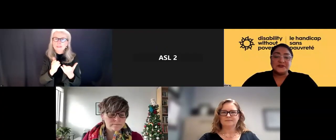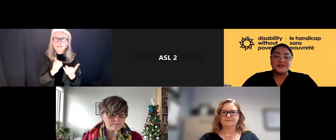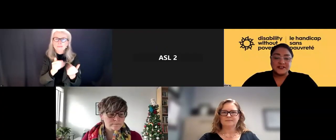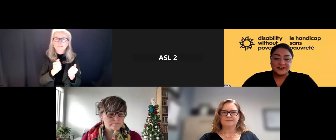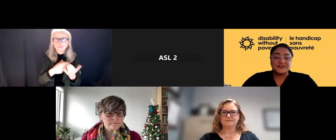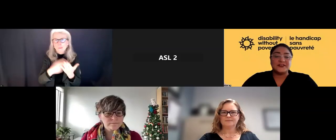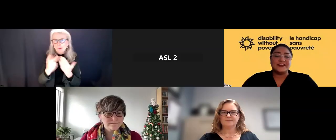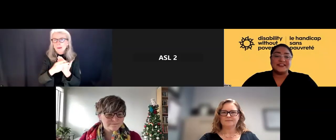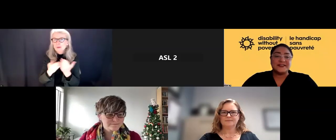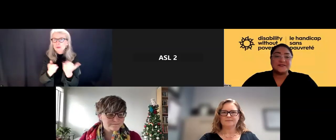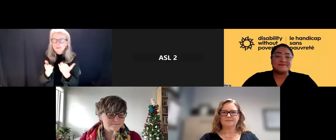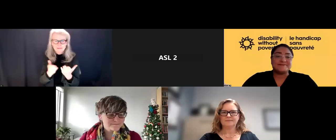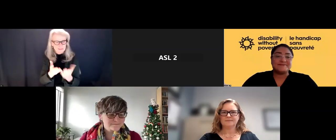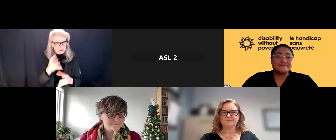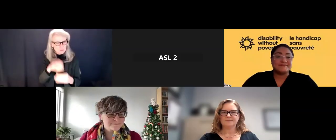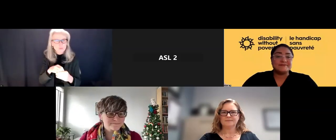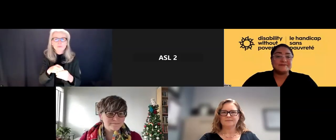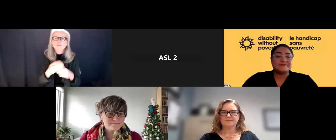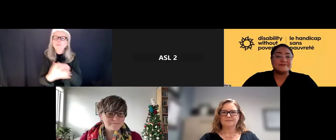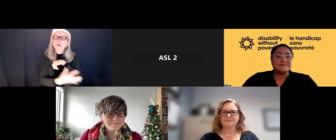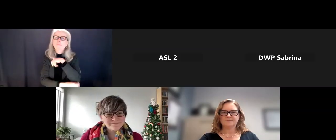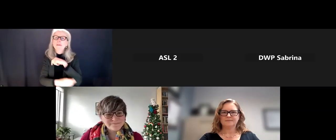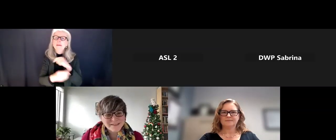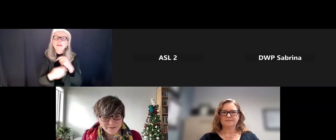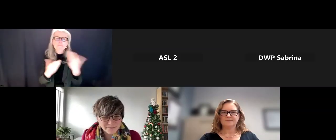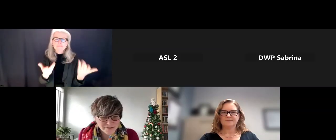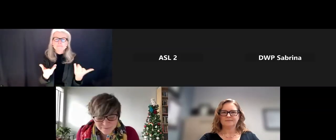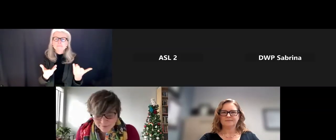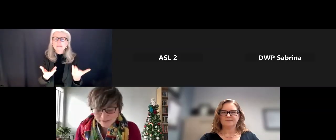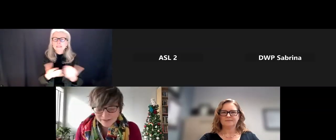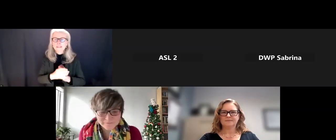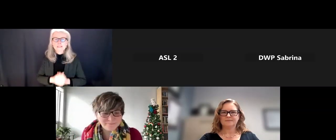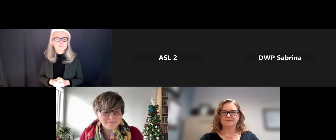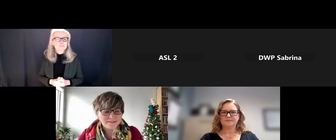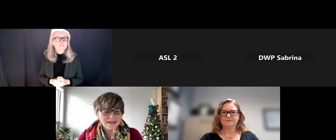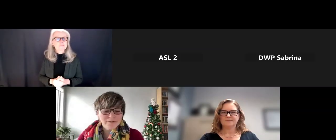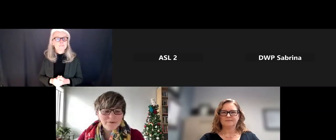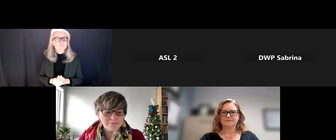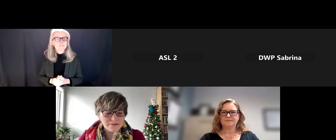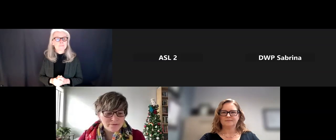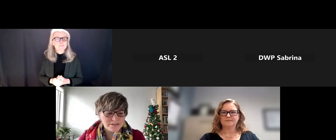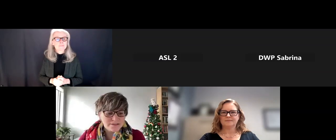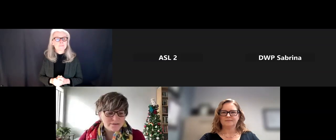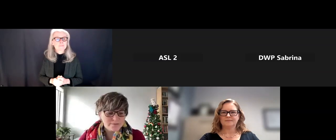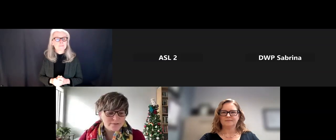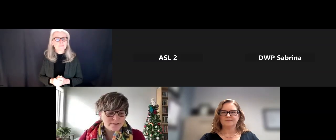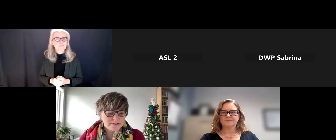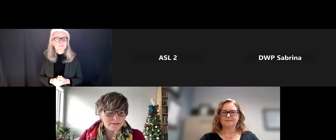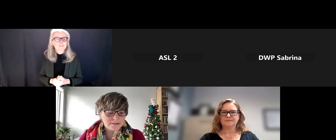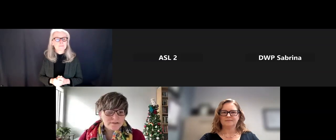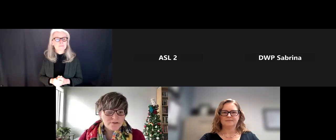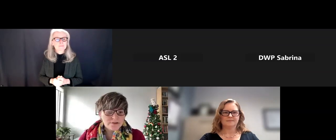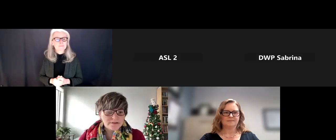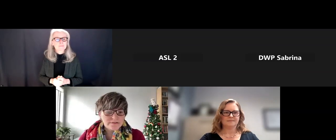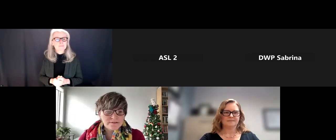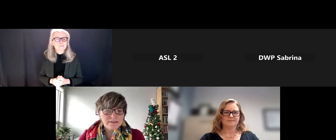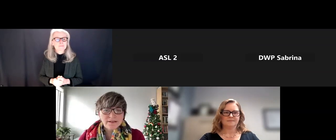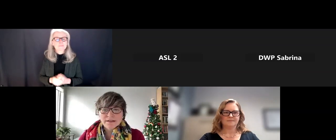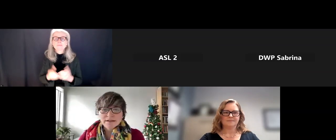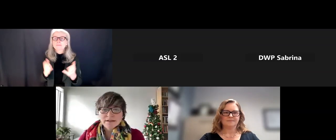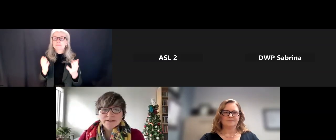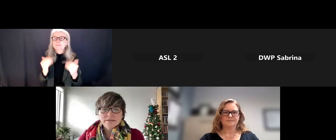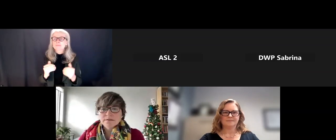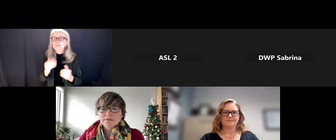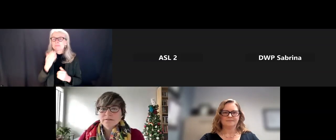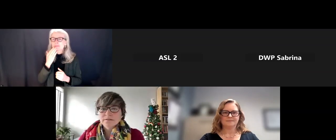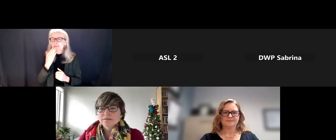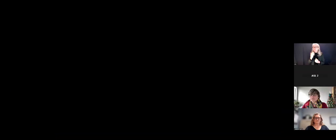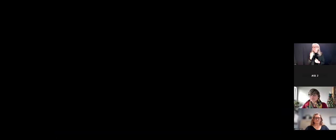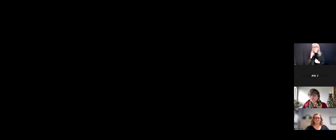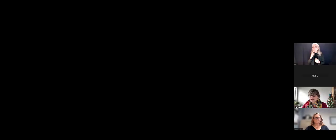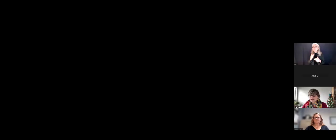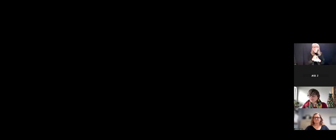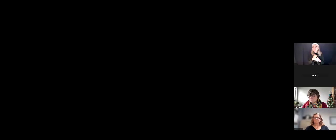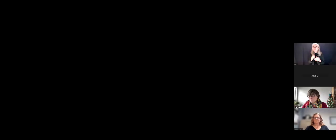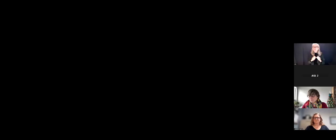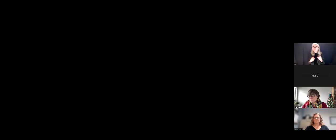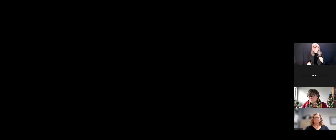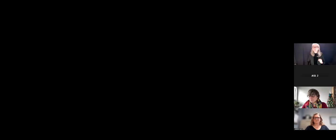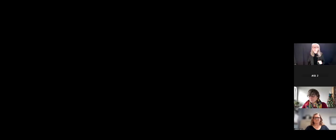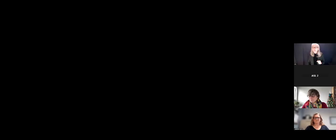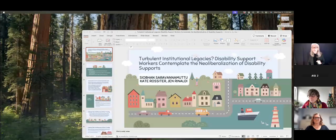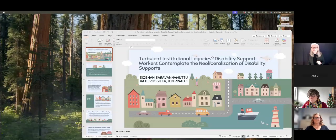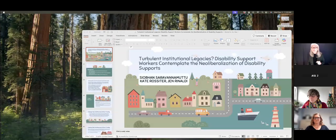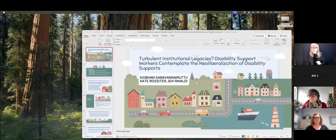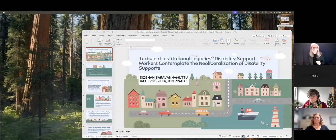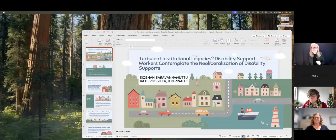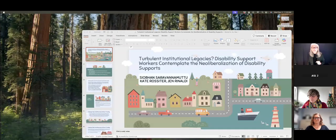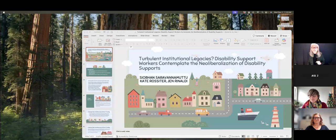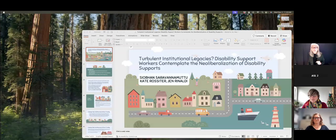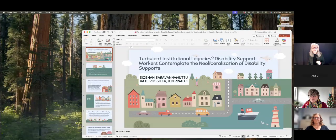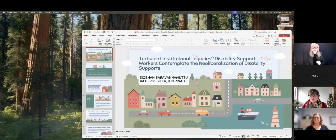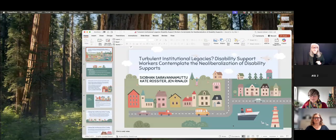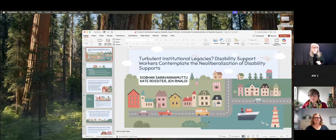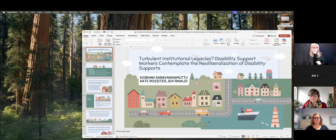you, Dr. Rinaldi. Thank you so much, Sabrina. Hi, everyone. I'm just going to share slides.